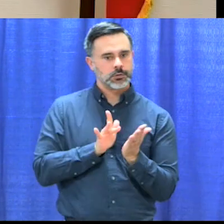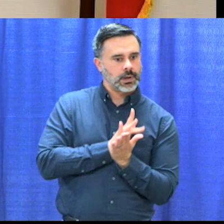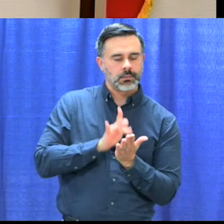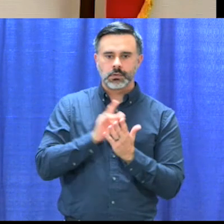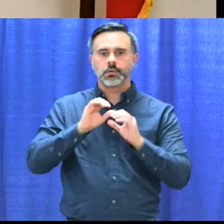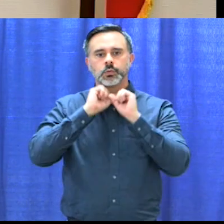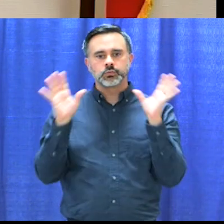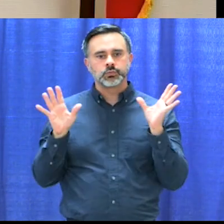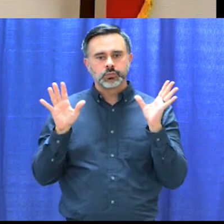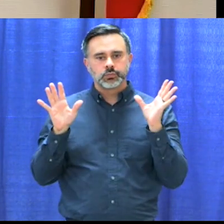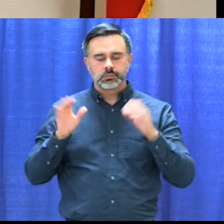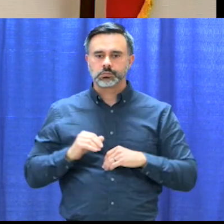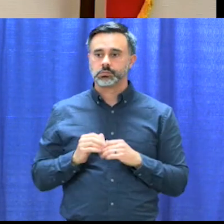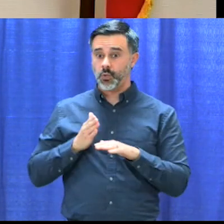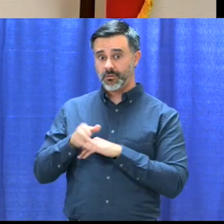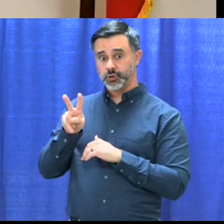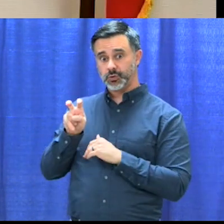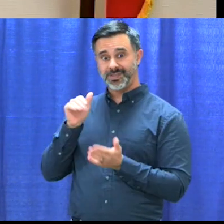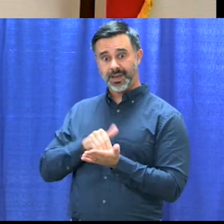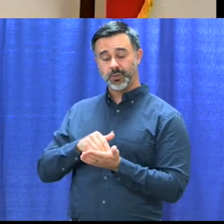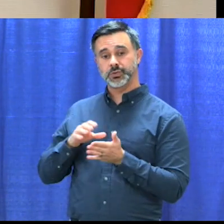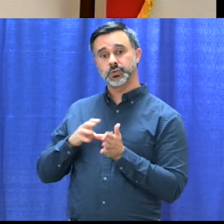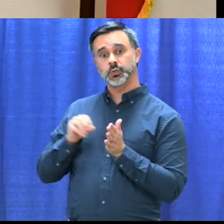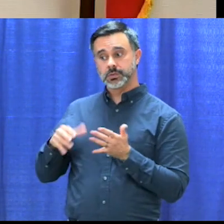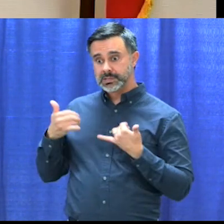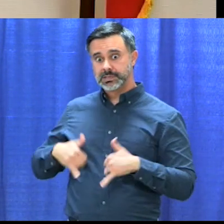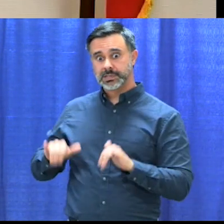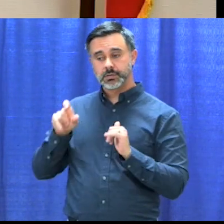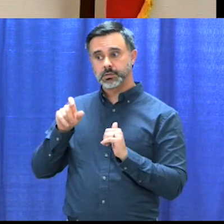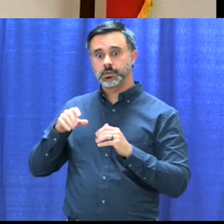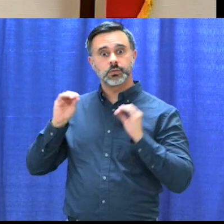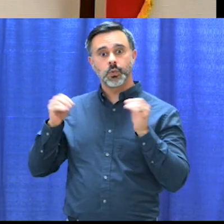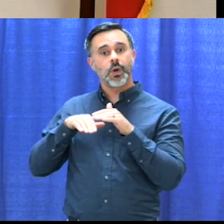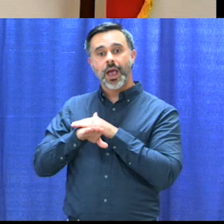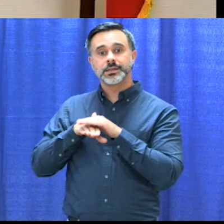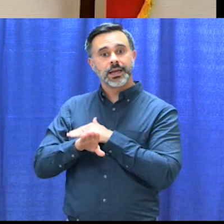You'll also hear that more than 200,000 students still need to have access to the Internet